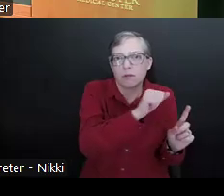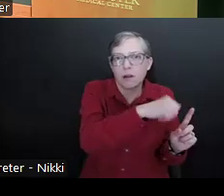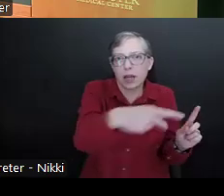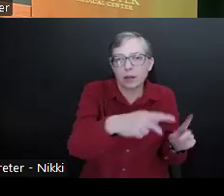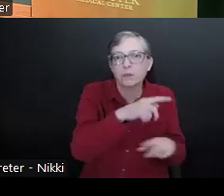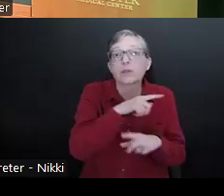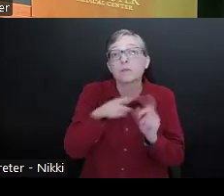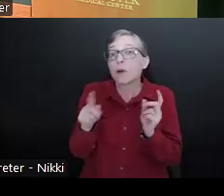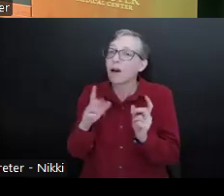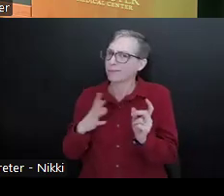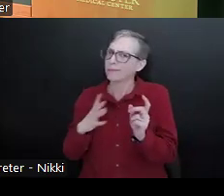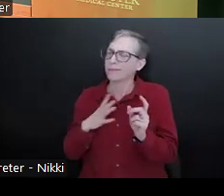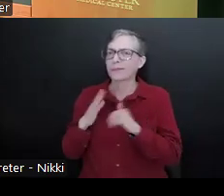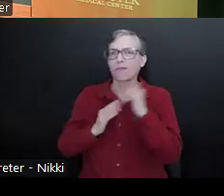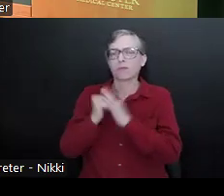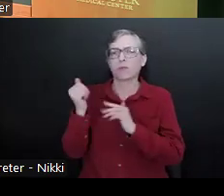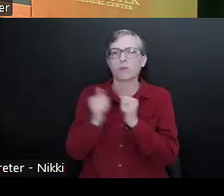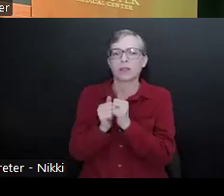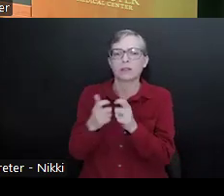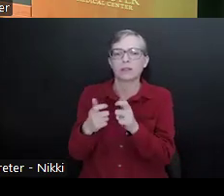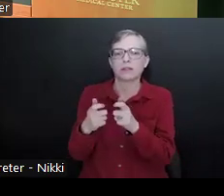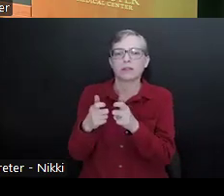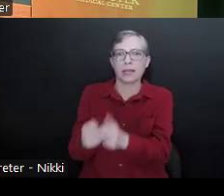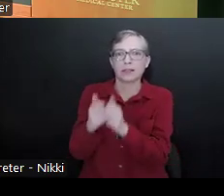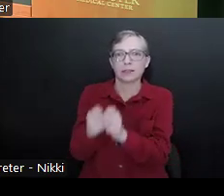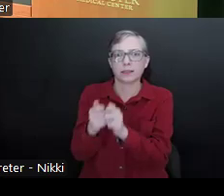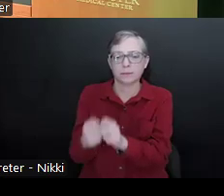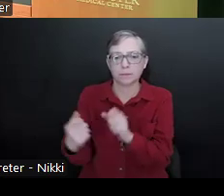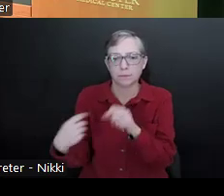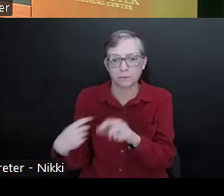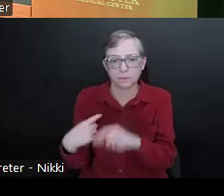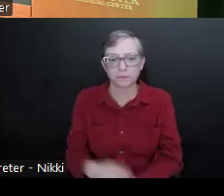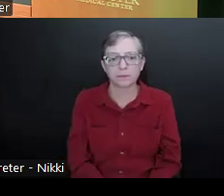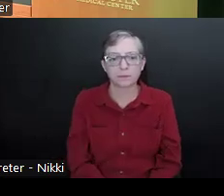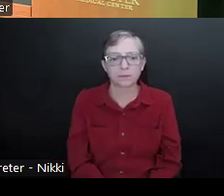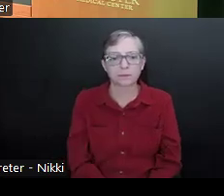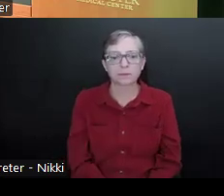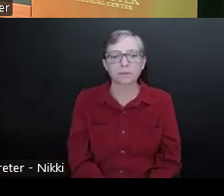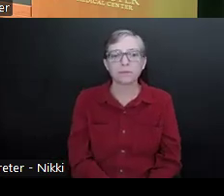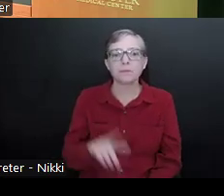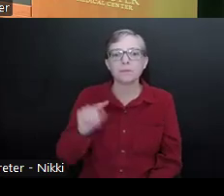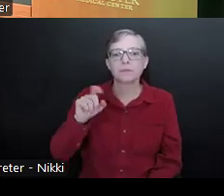them and so one example of this uh is the kind of text for health program so in this program we were